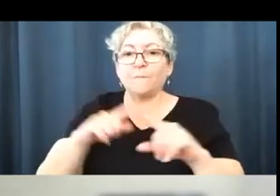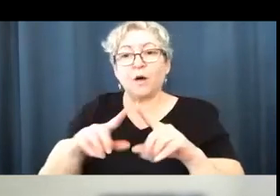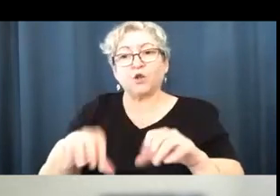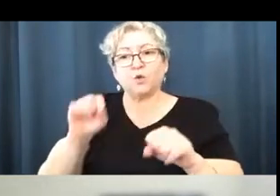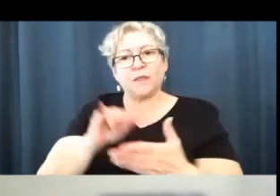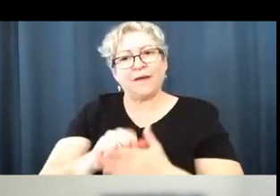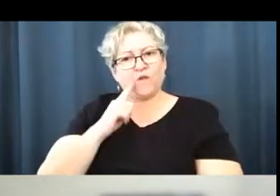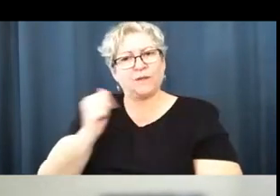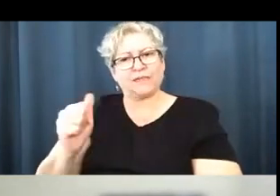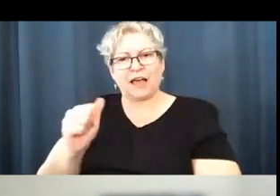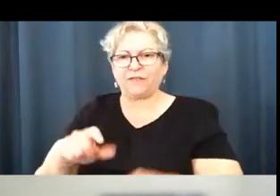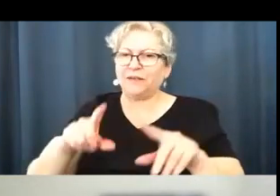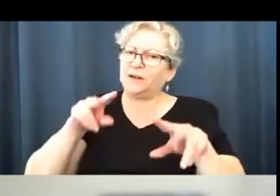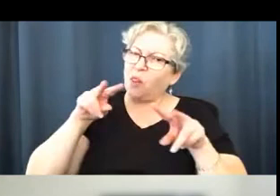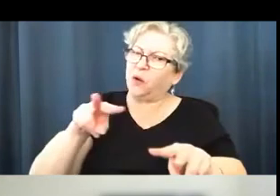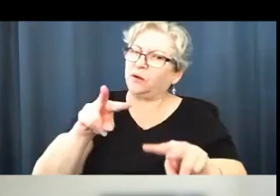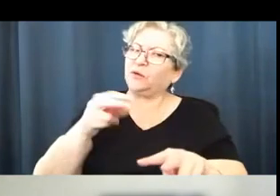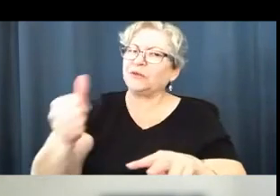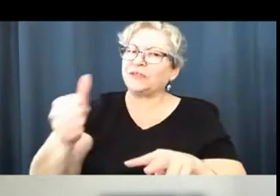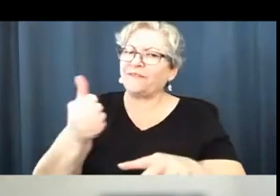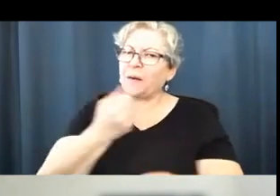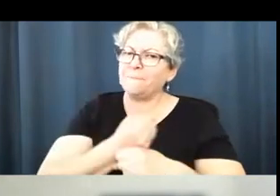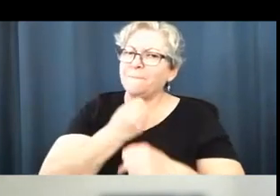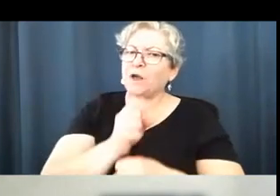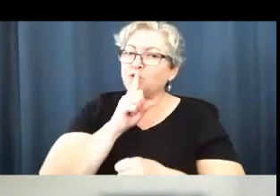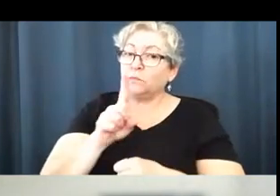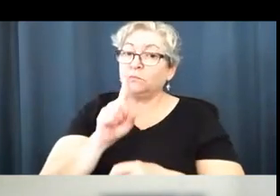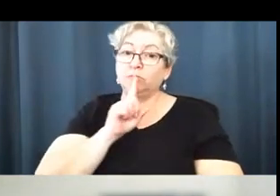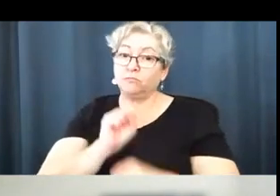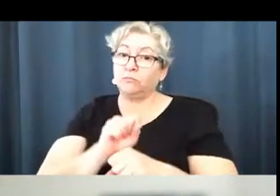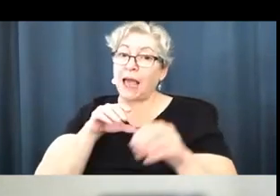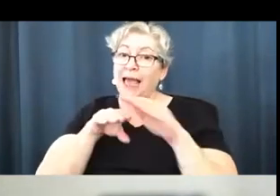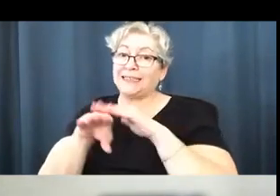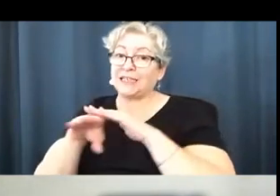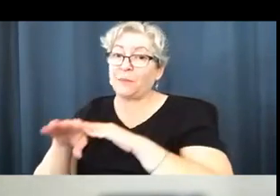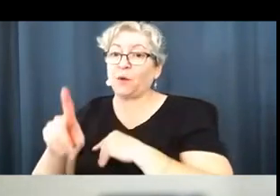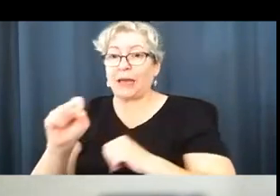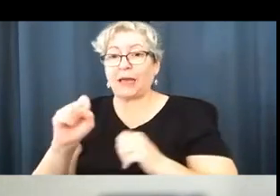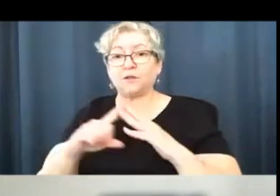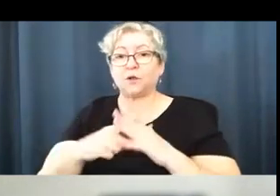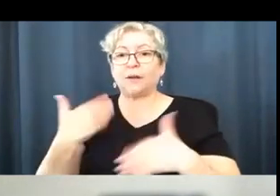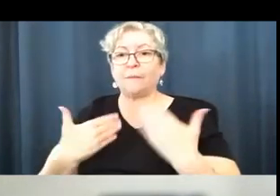to look at a base theme and see if it's accessible. You can really get started. Yeah, that's a good point William.